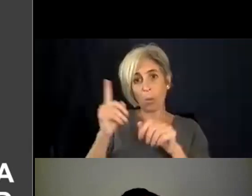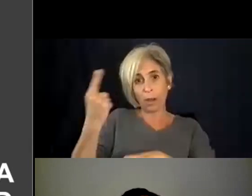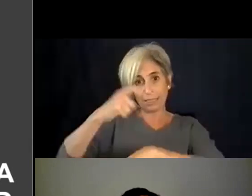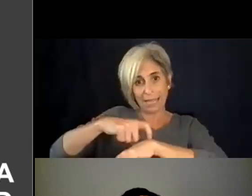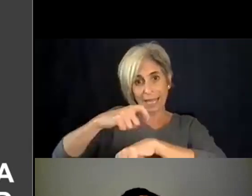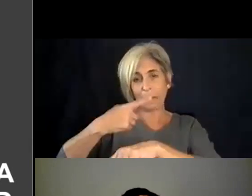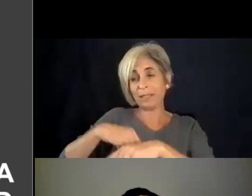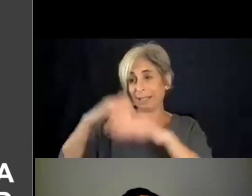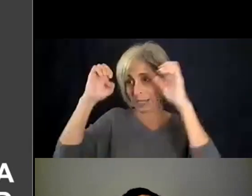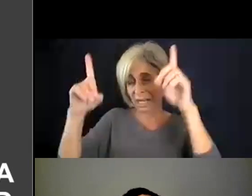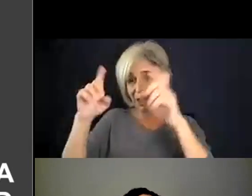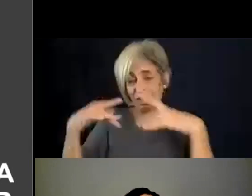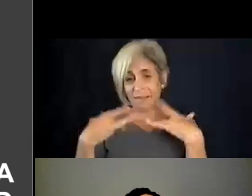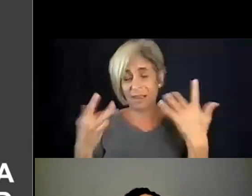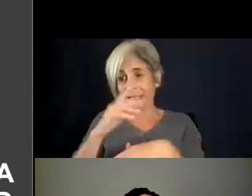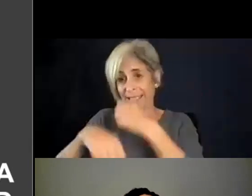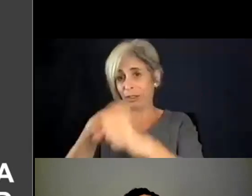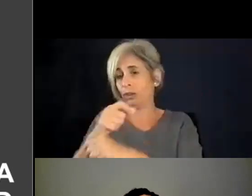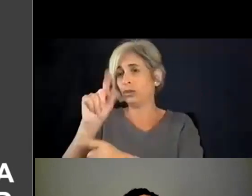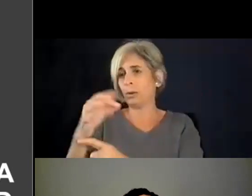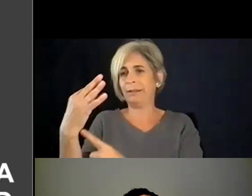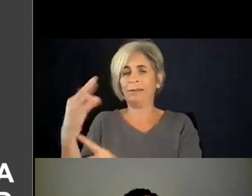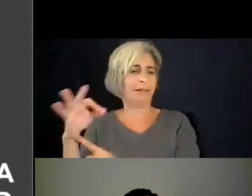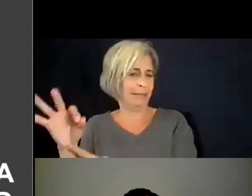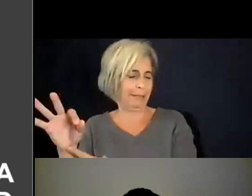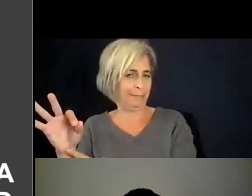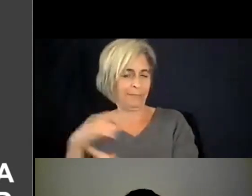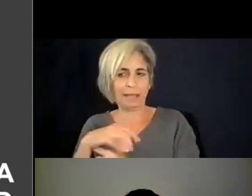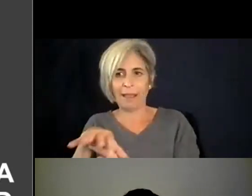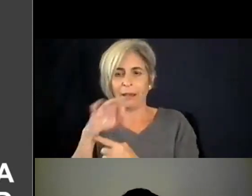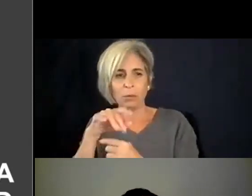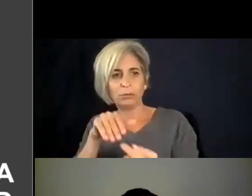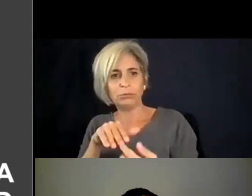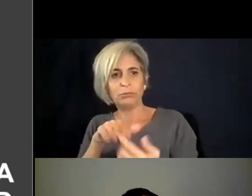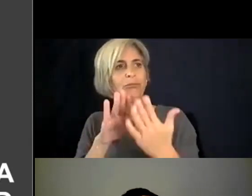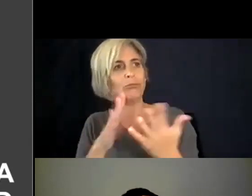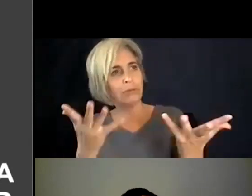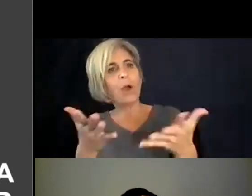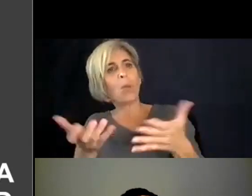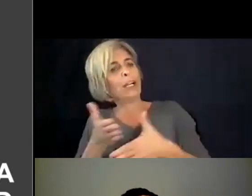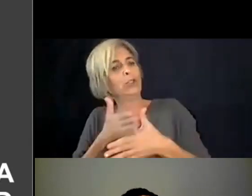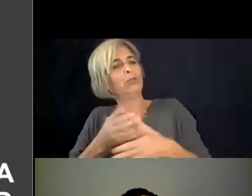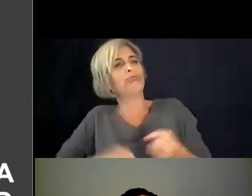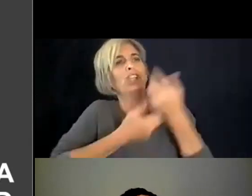found the courage to share and and I was